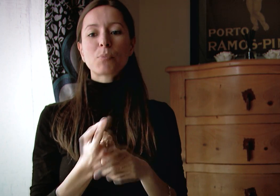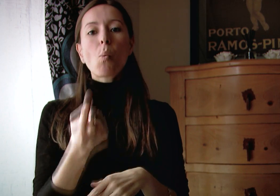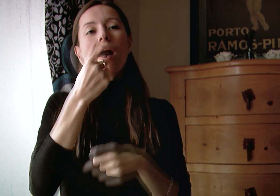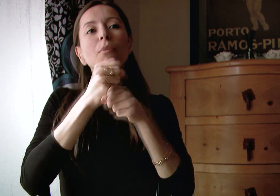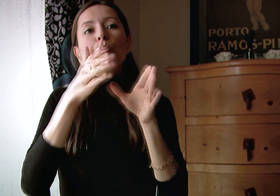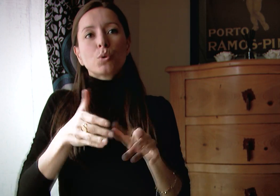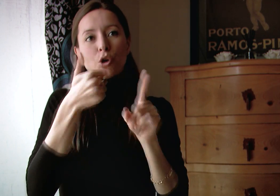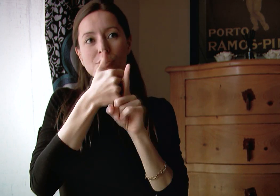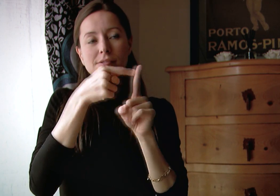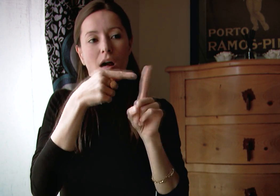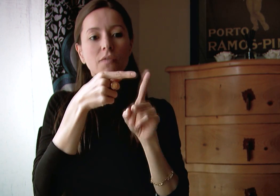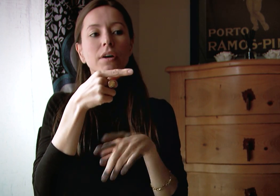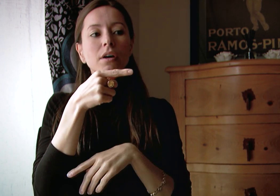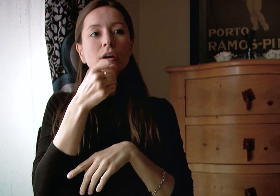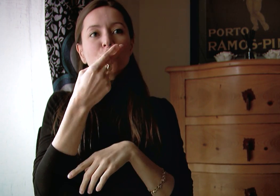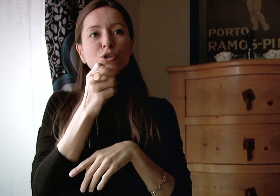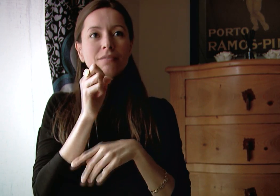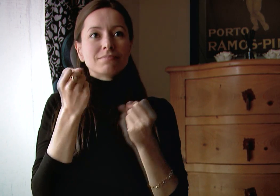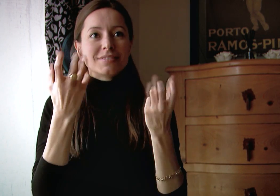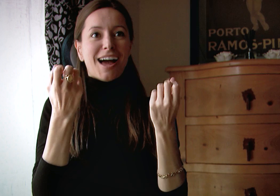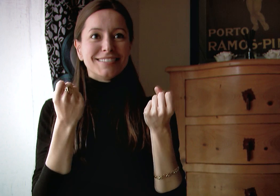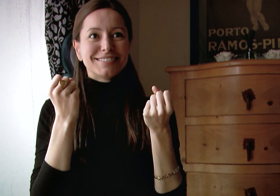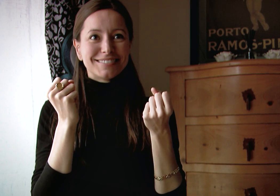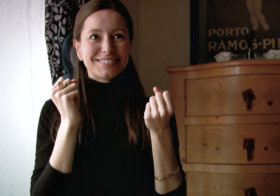One of the producers - she signs!